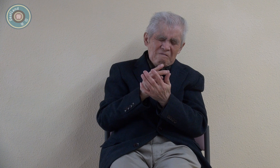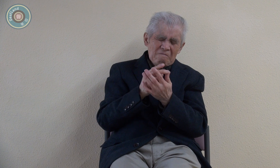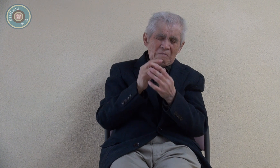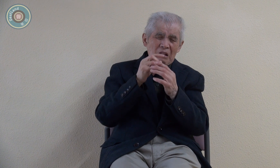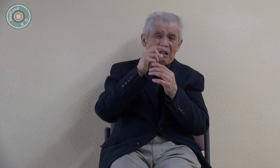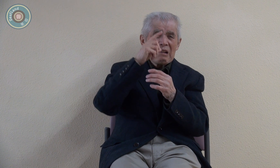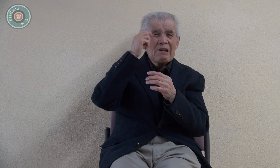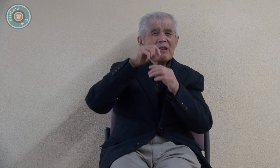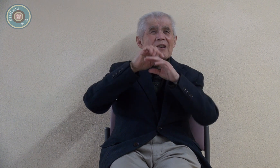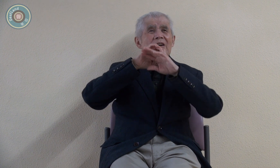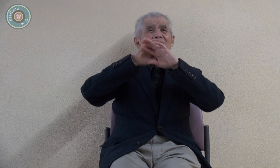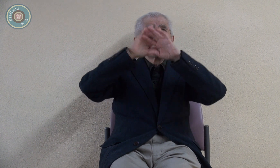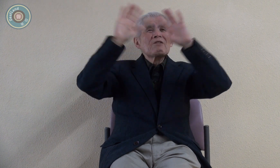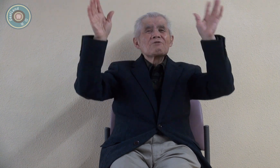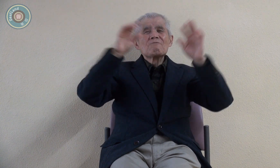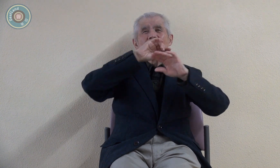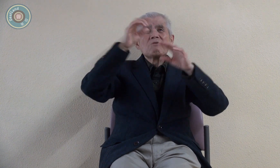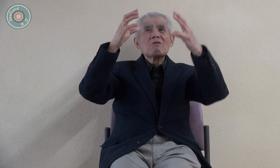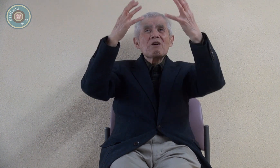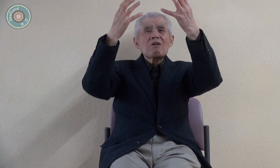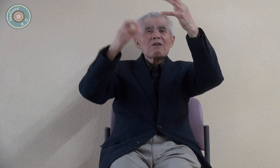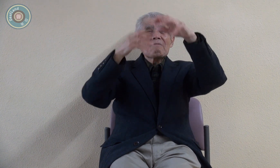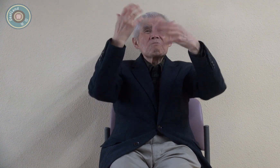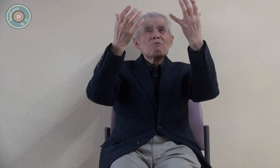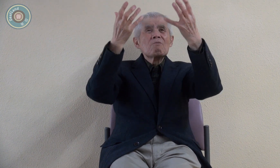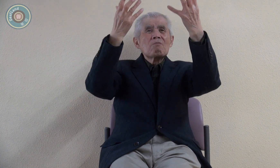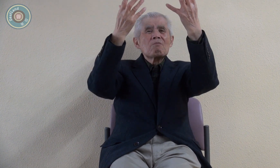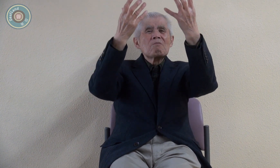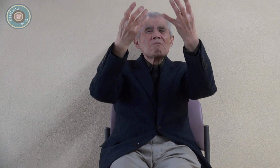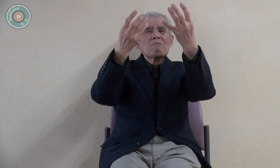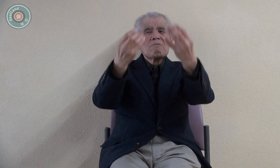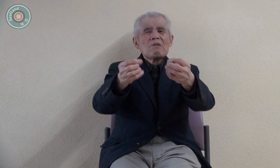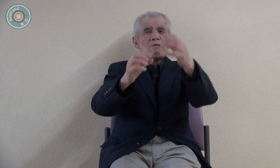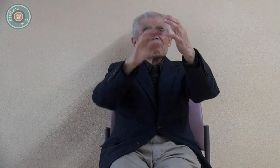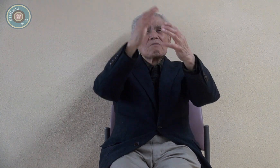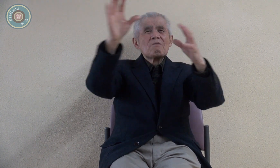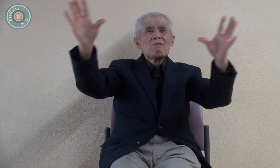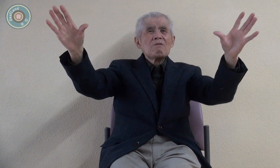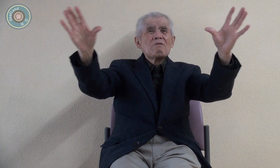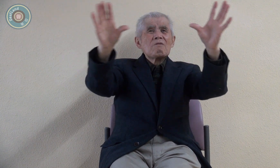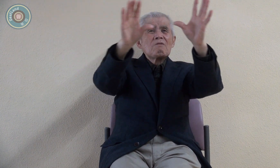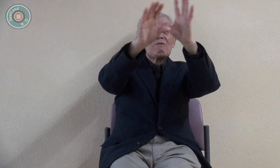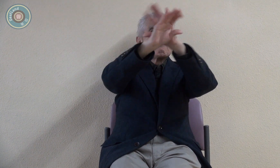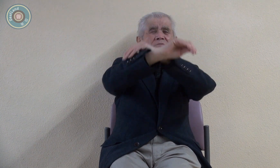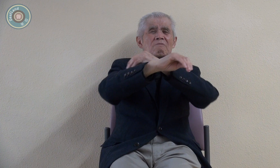At dawn, the fire finally went out